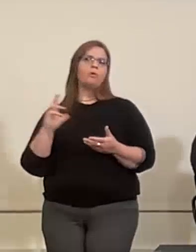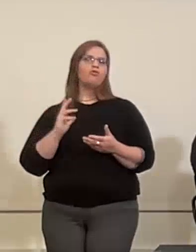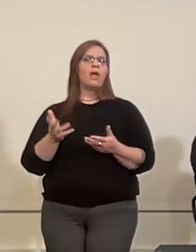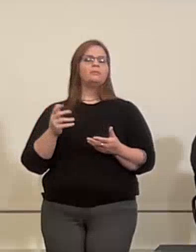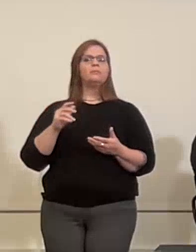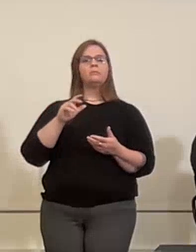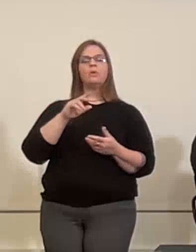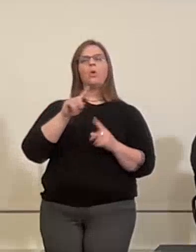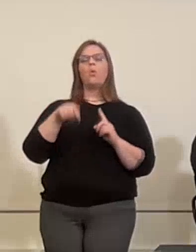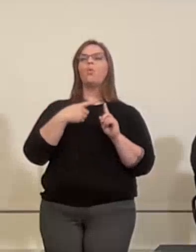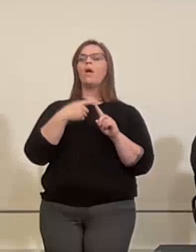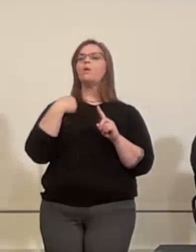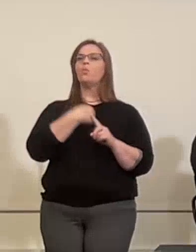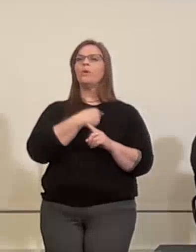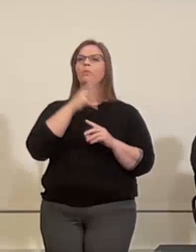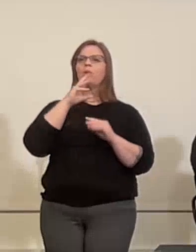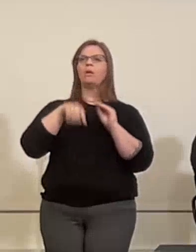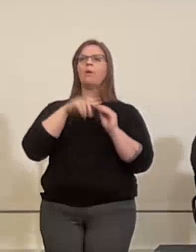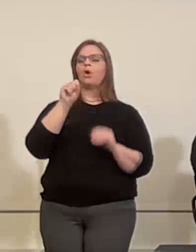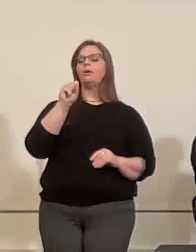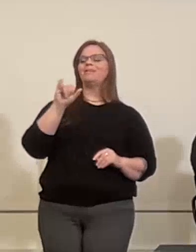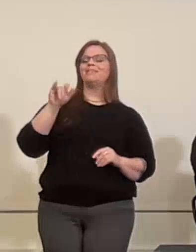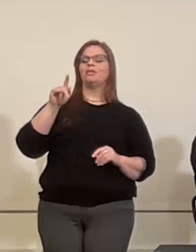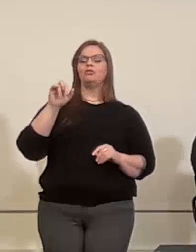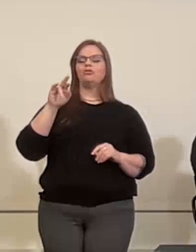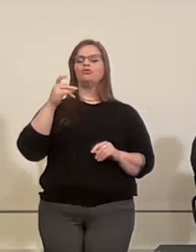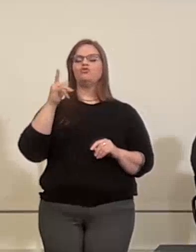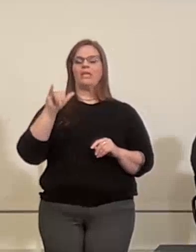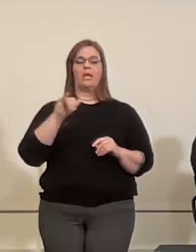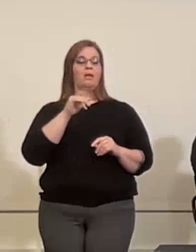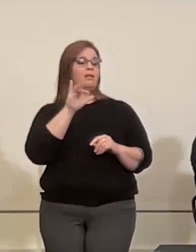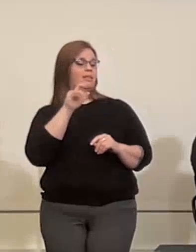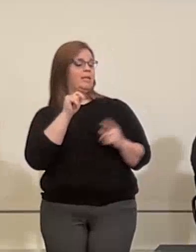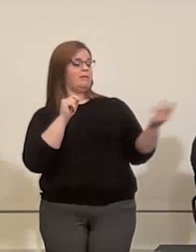Clint came with me to a senior leadership meeting where we're